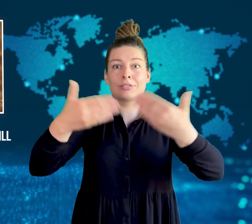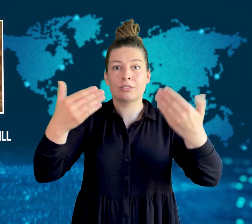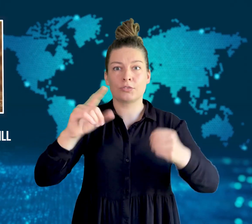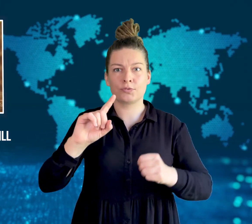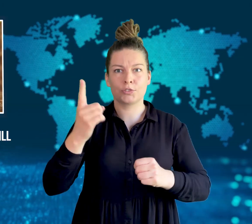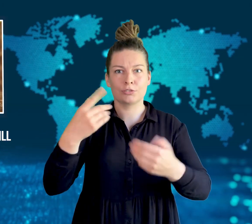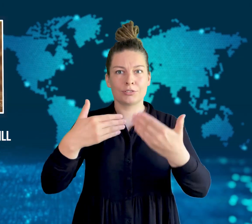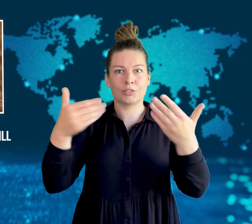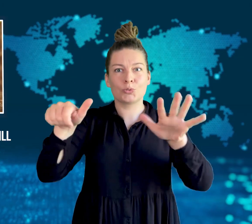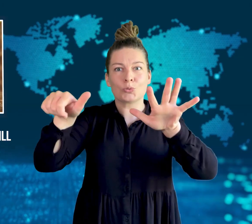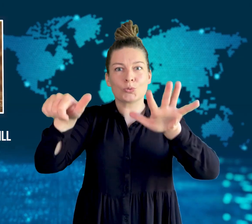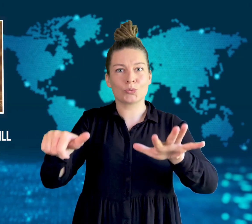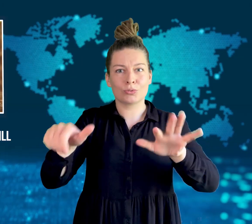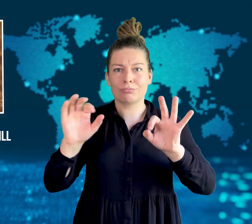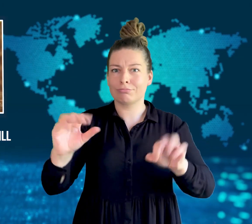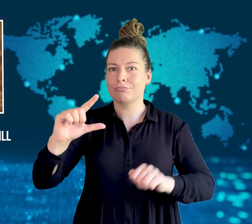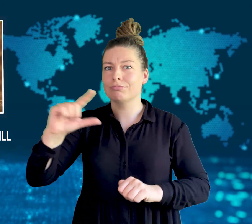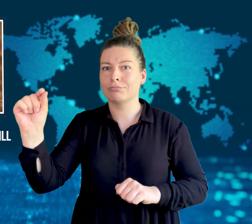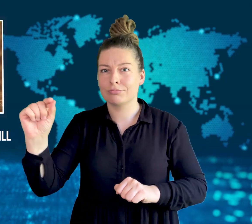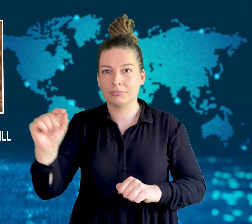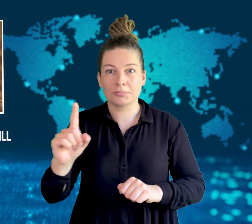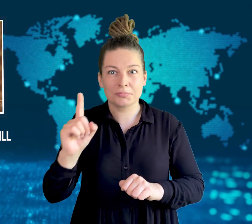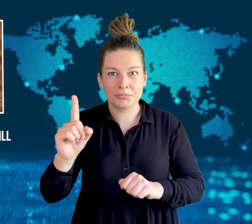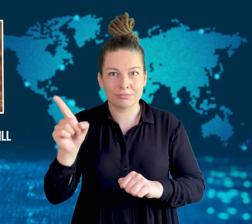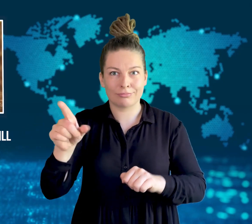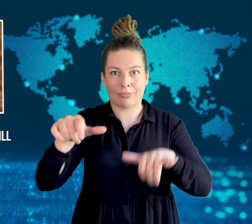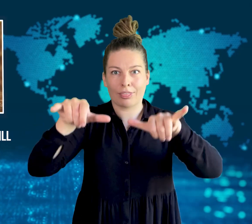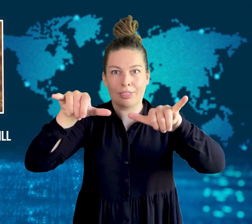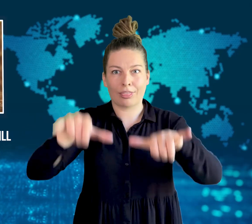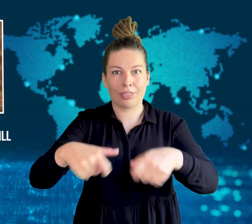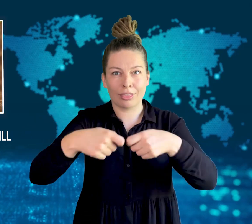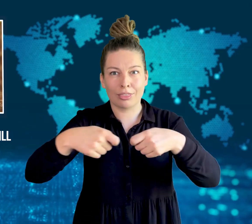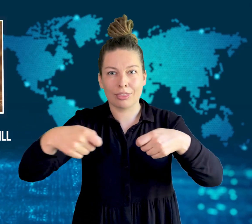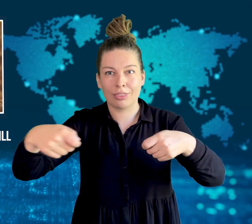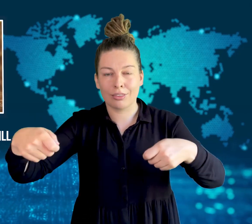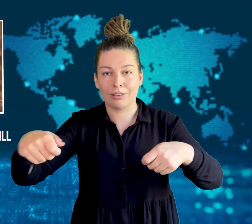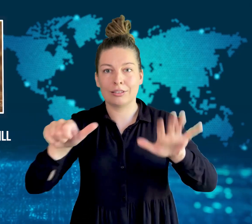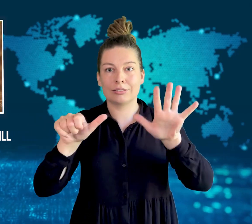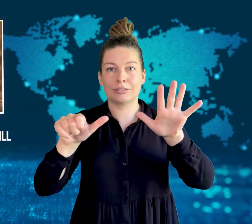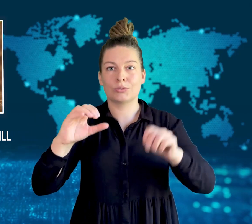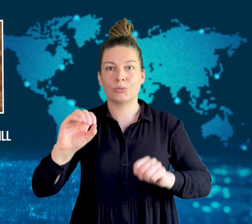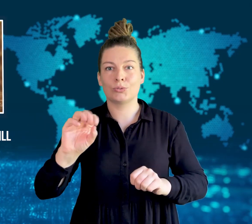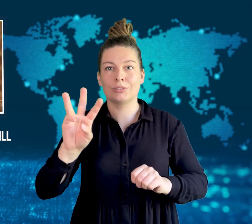He remained in the hotel until January 22, 2021.